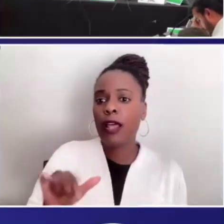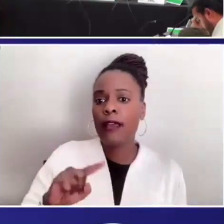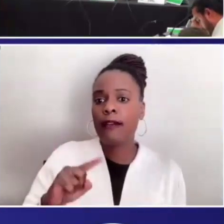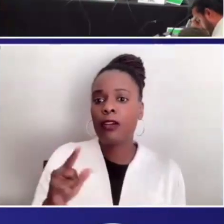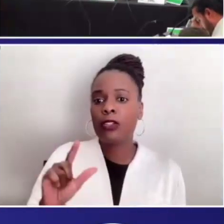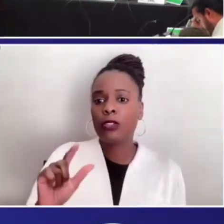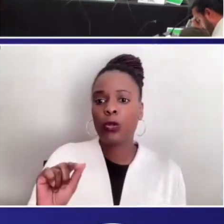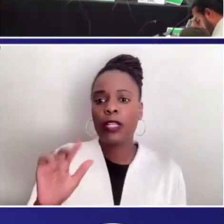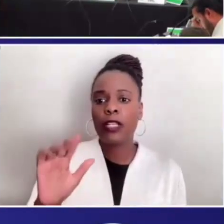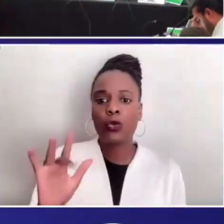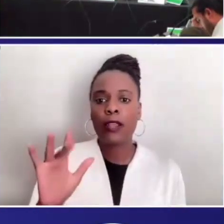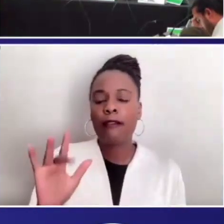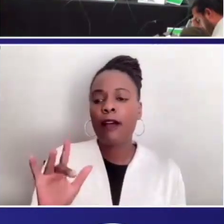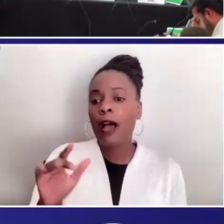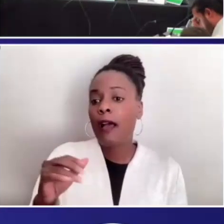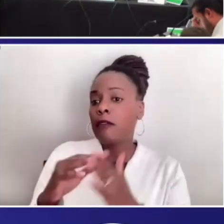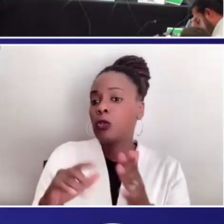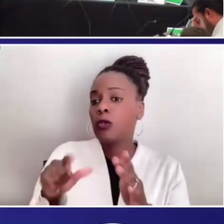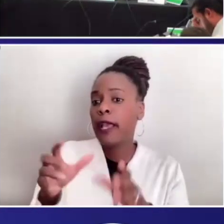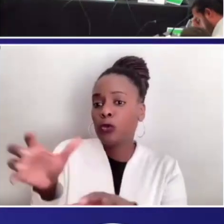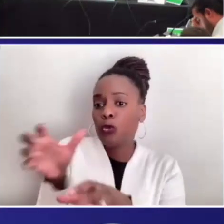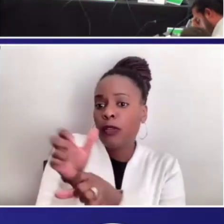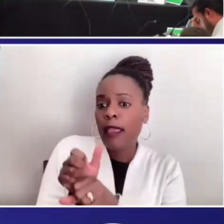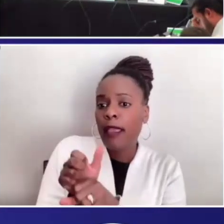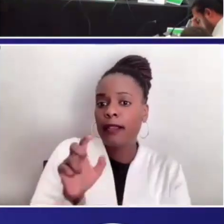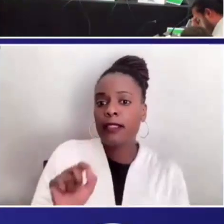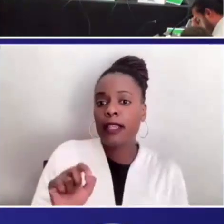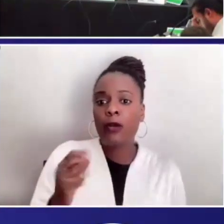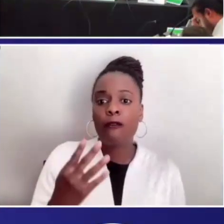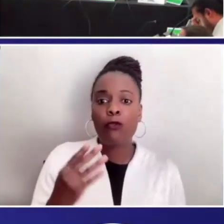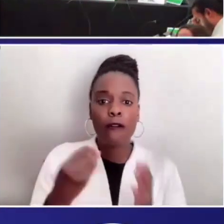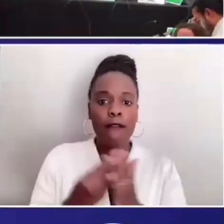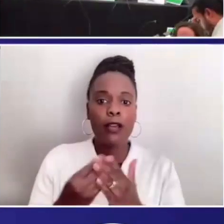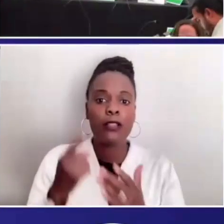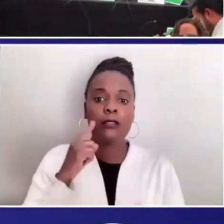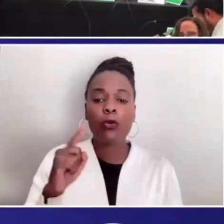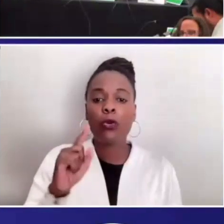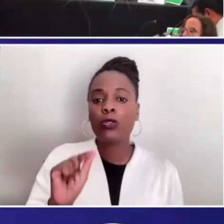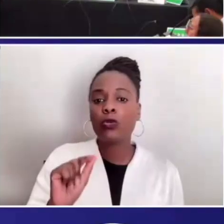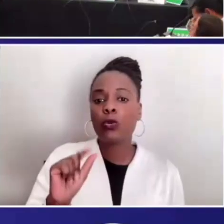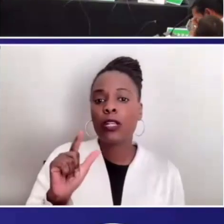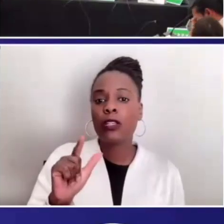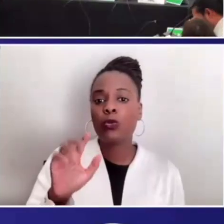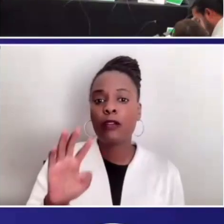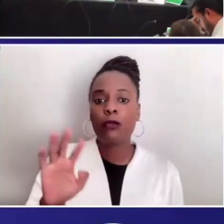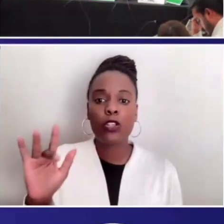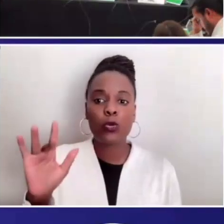IV funds in the 2024-25 award year. So the basis for my question and